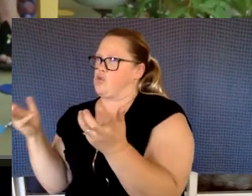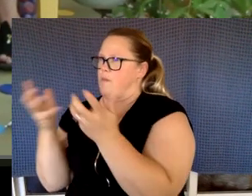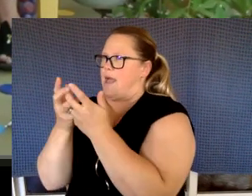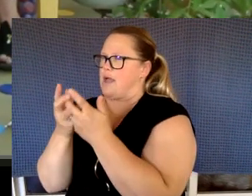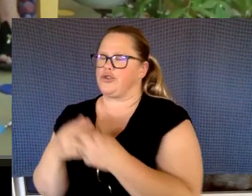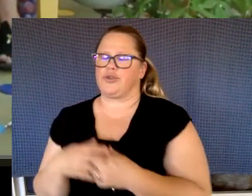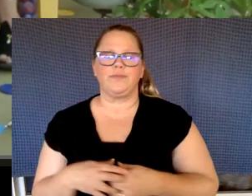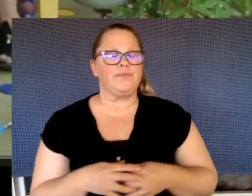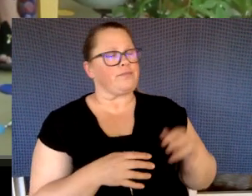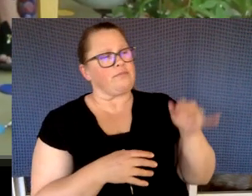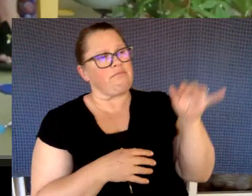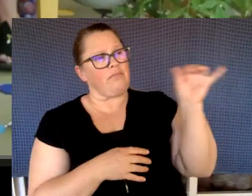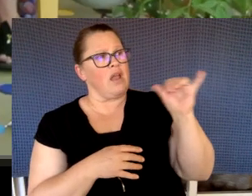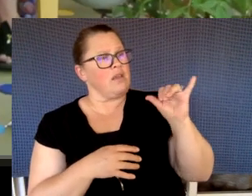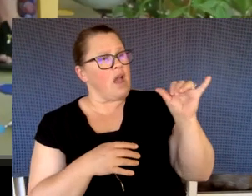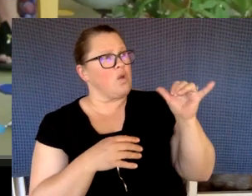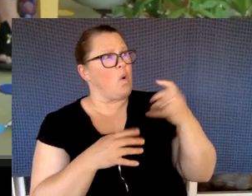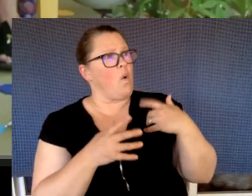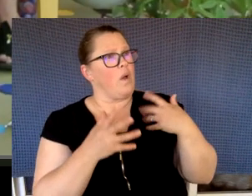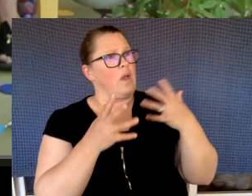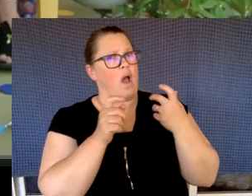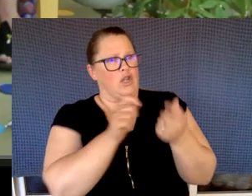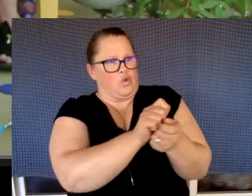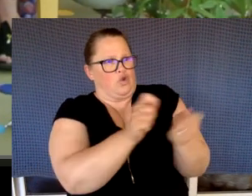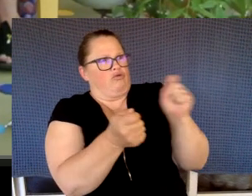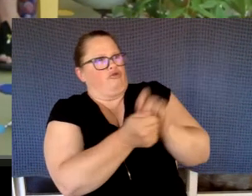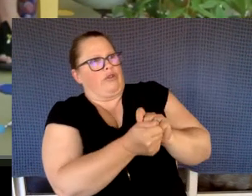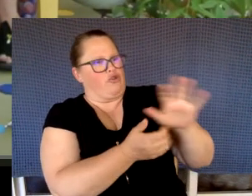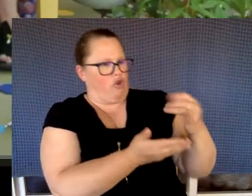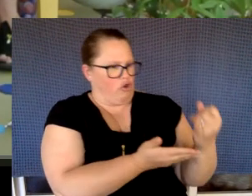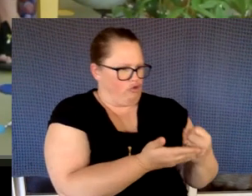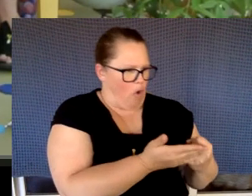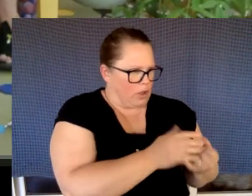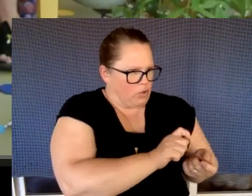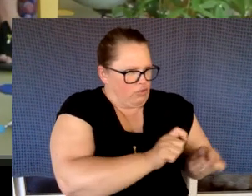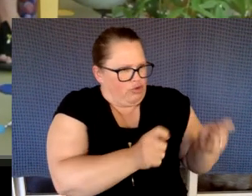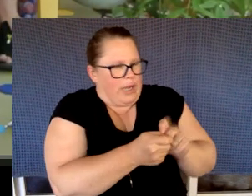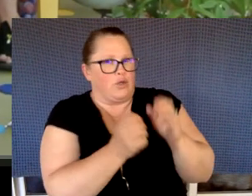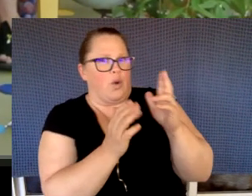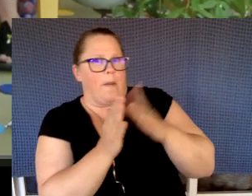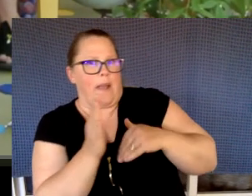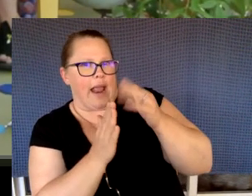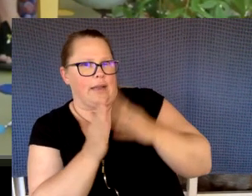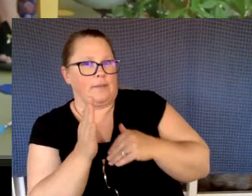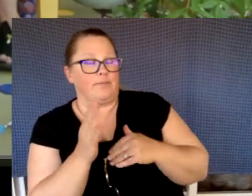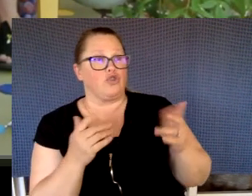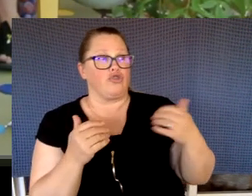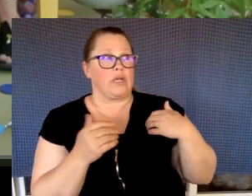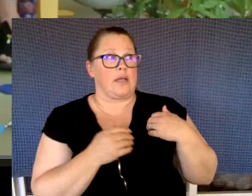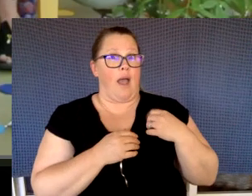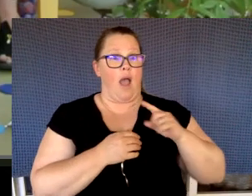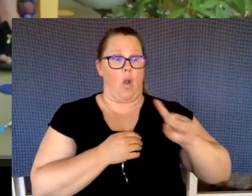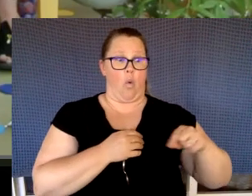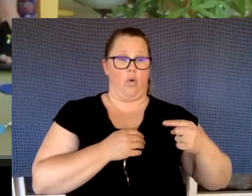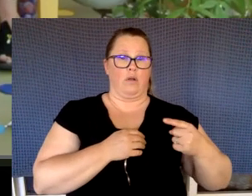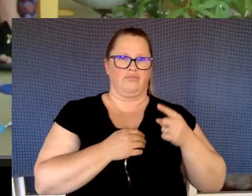Yeah. Yayoi was about turning her drawings of dots into paintings. The dollar bills that she had brought to America quickly ran